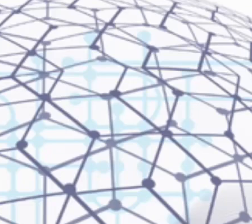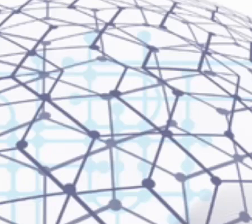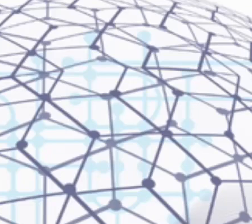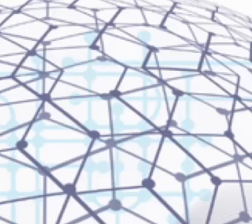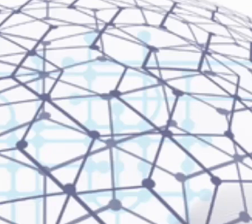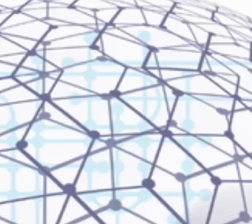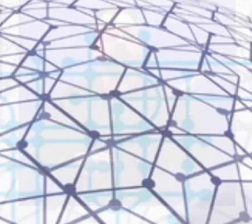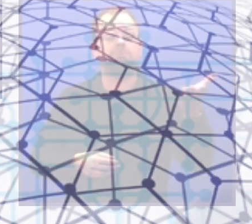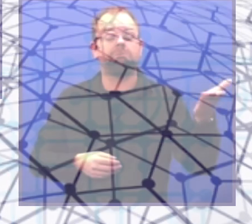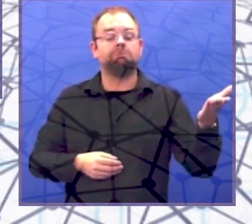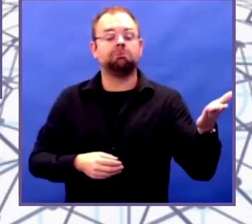Great.